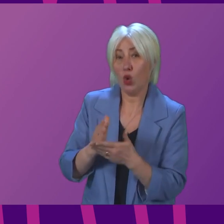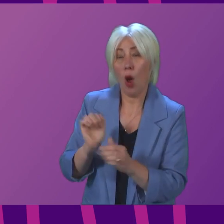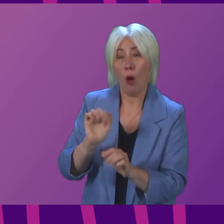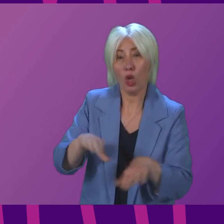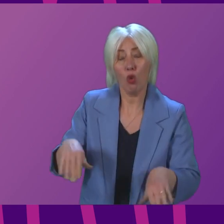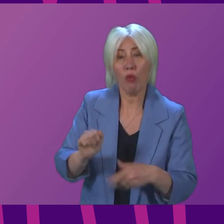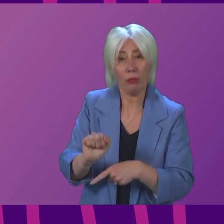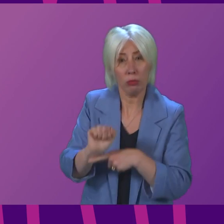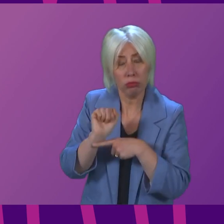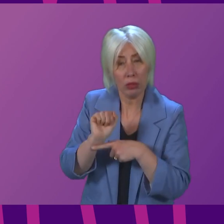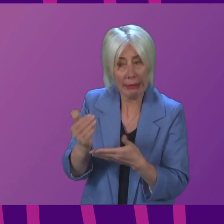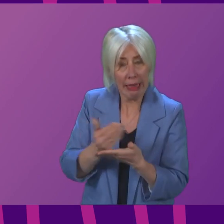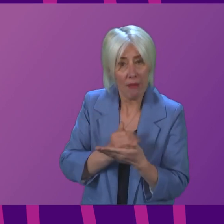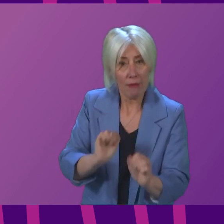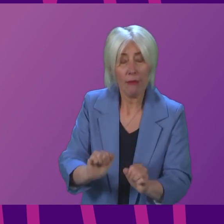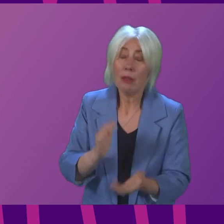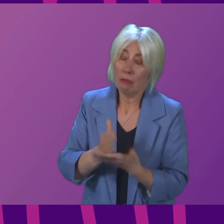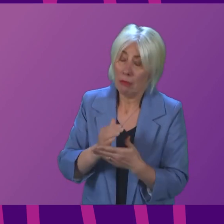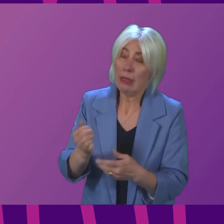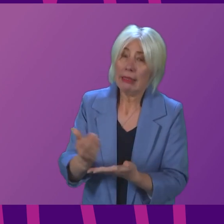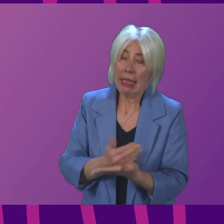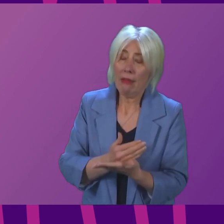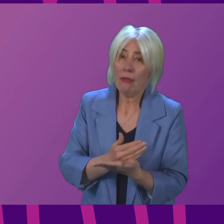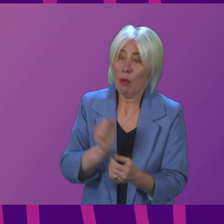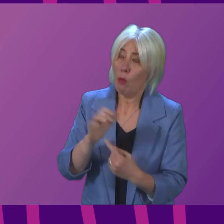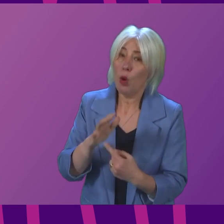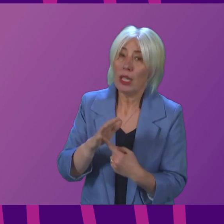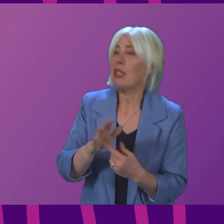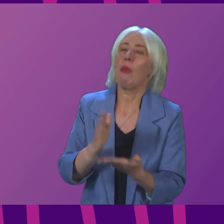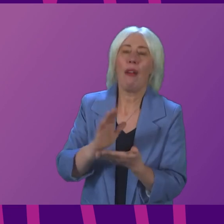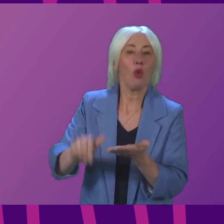I think that safeguarding is important, but I think that it is also important that we